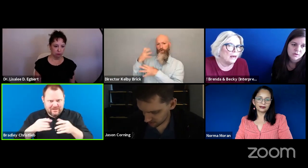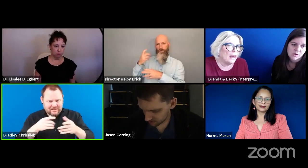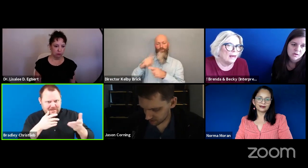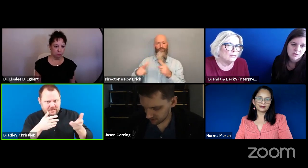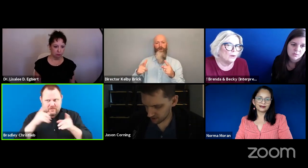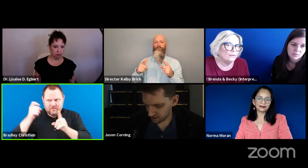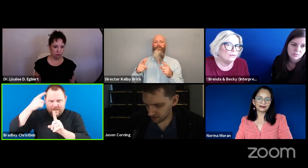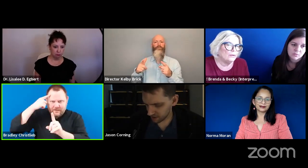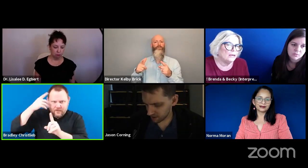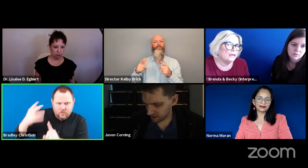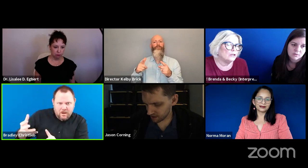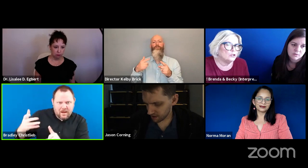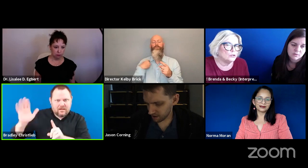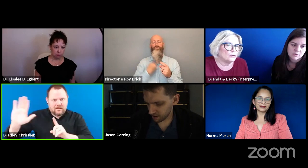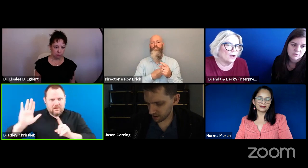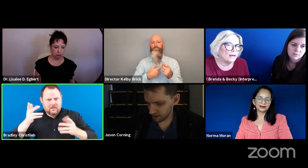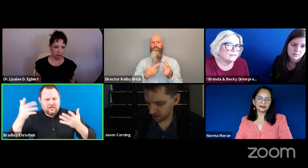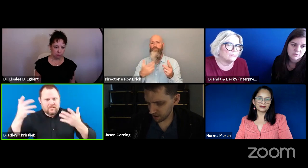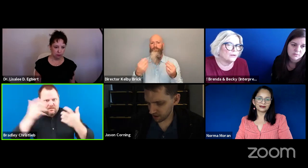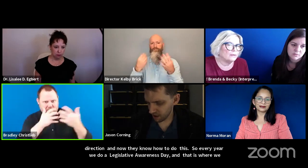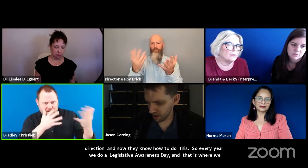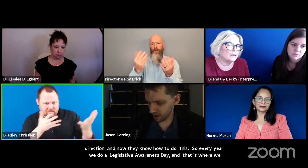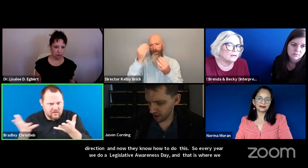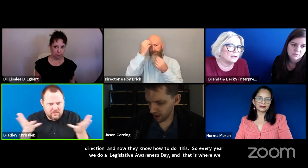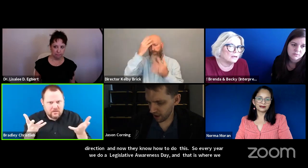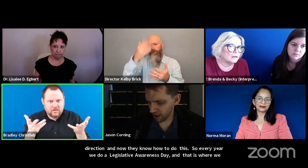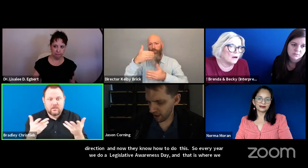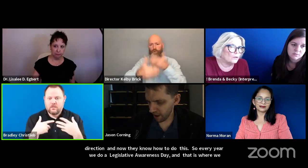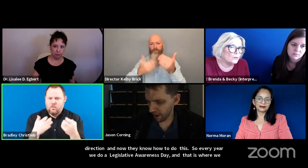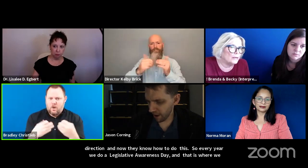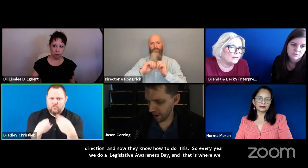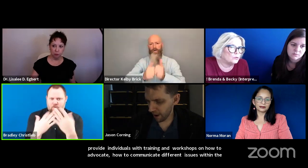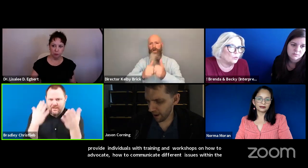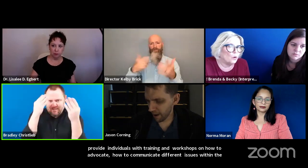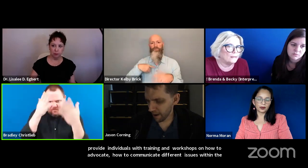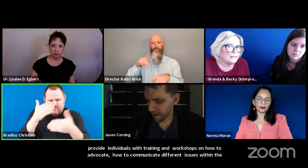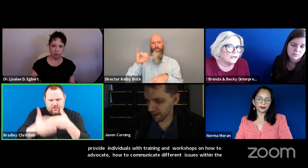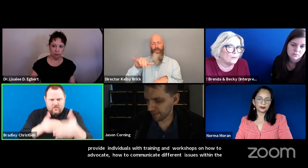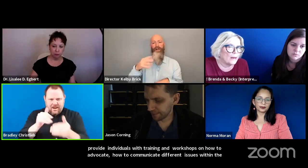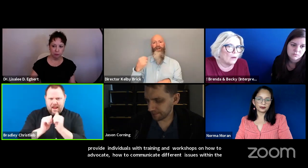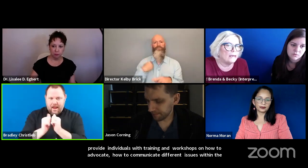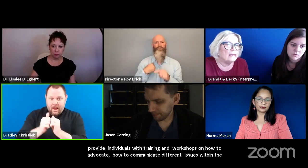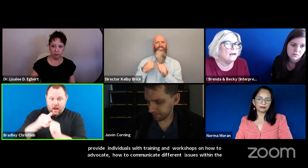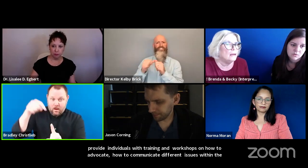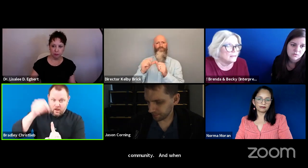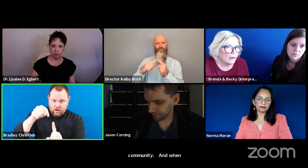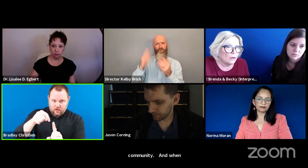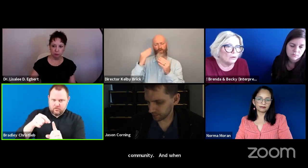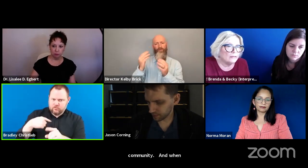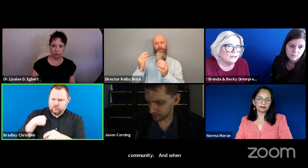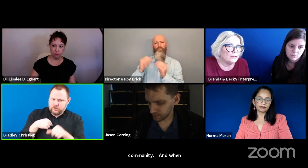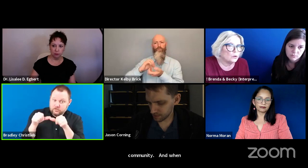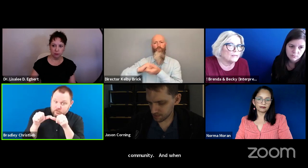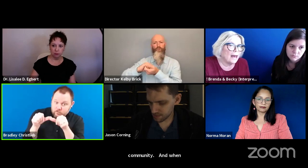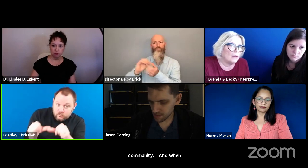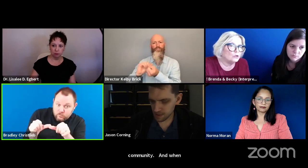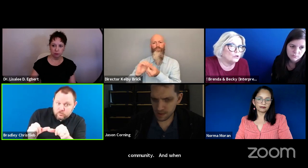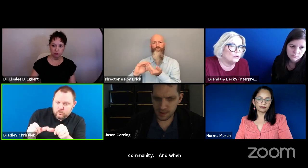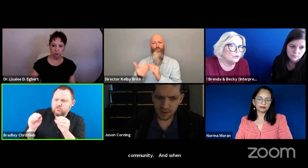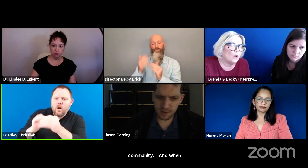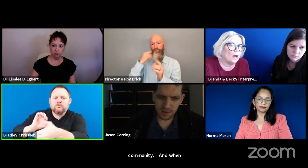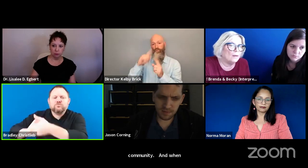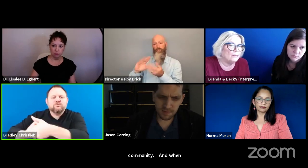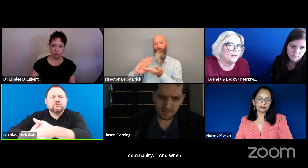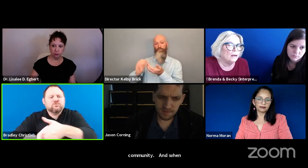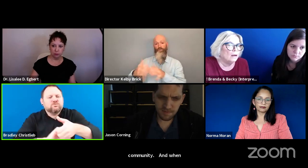And when the issues arise that the government wants to hear about, we tell individuals how